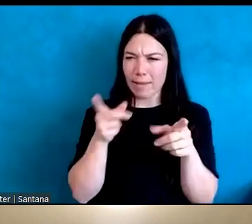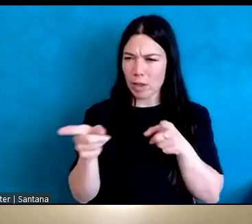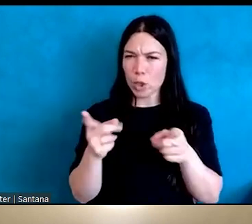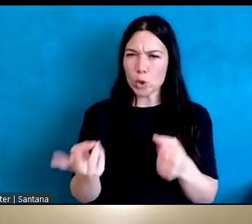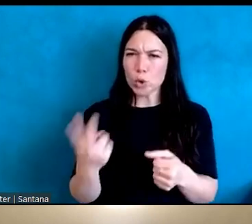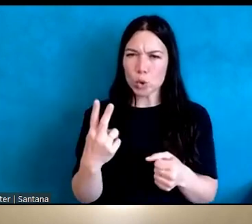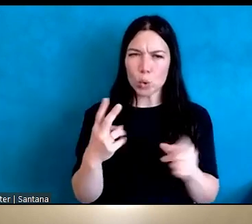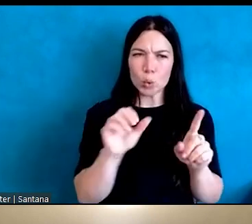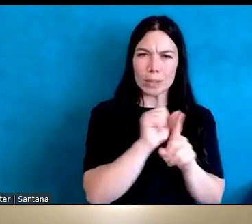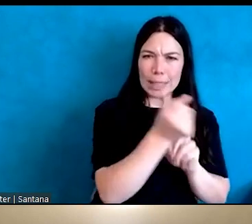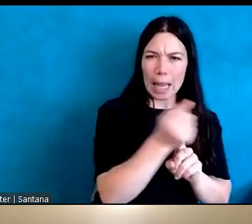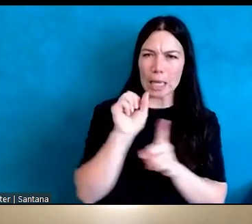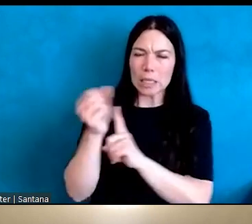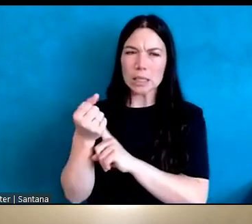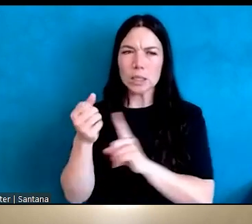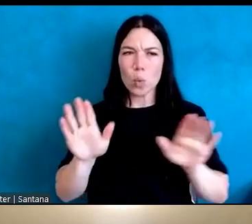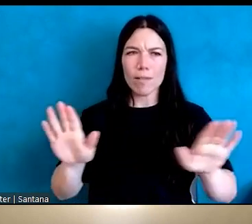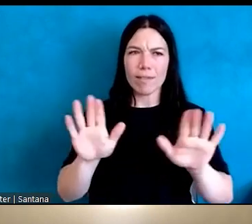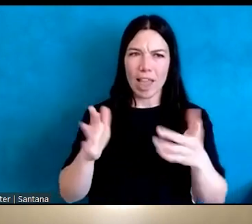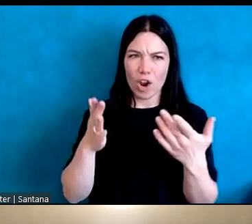using an NLP tool called Discursis.